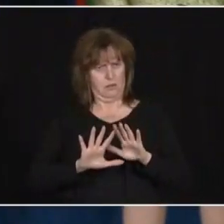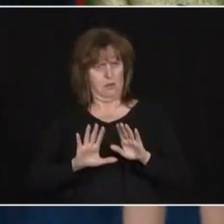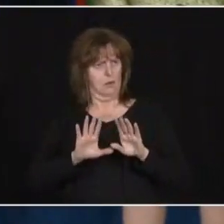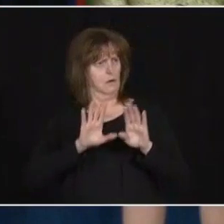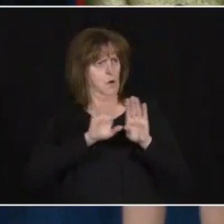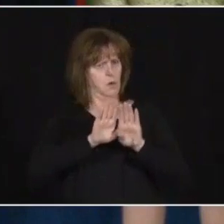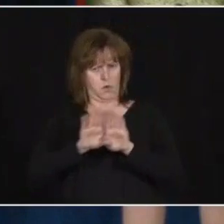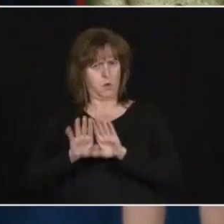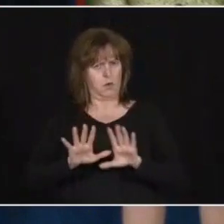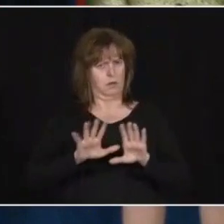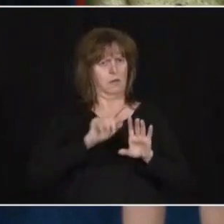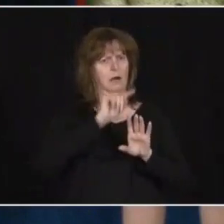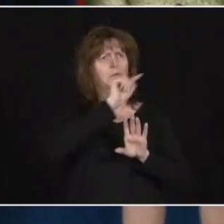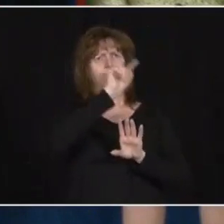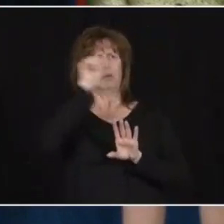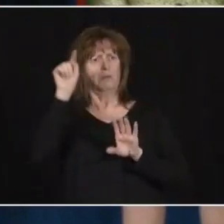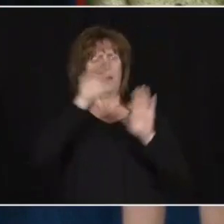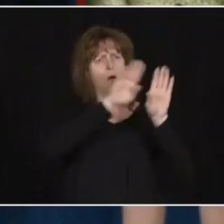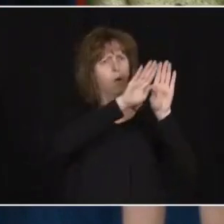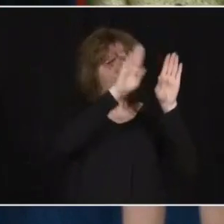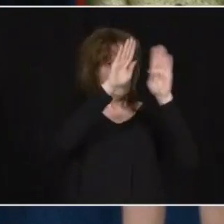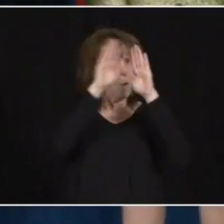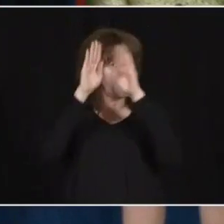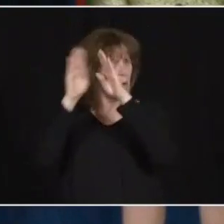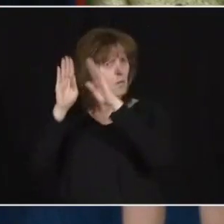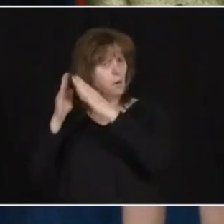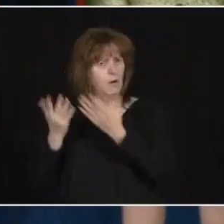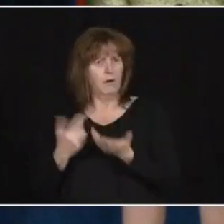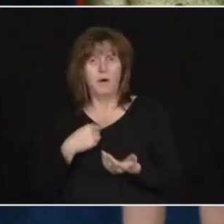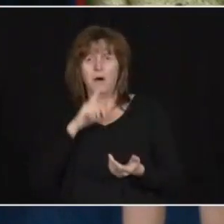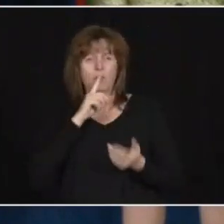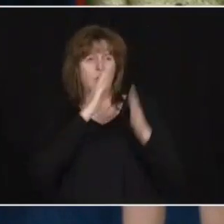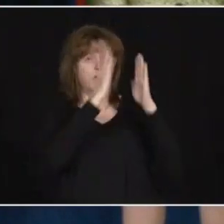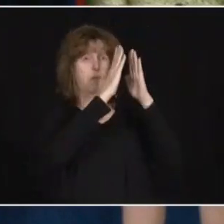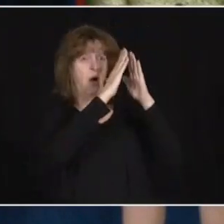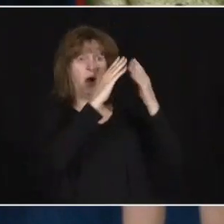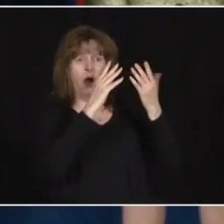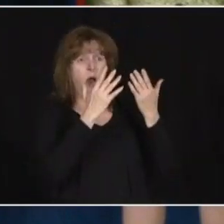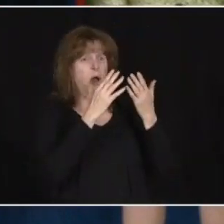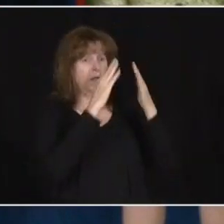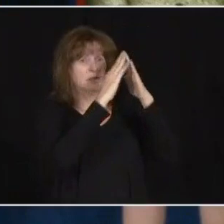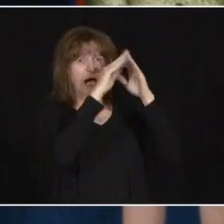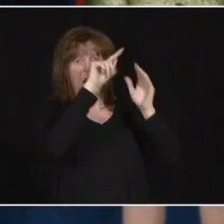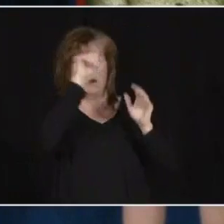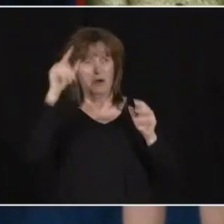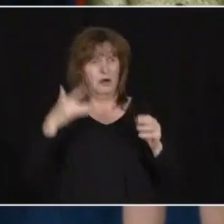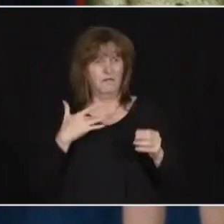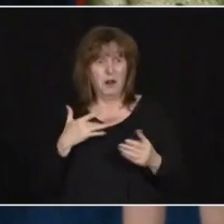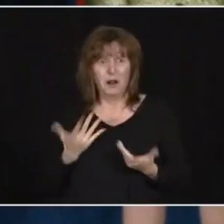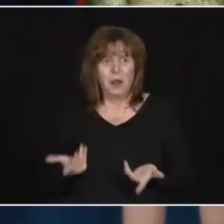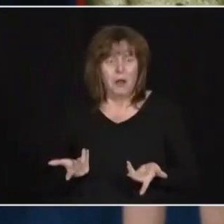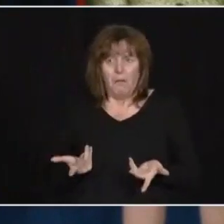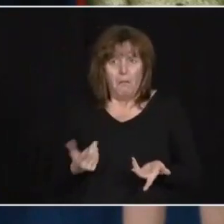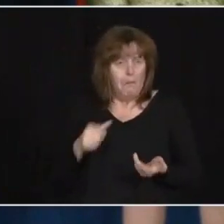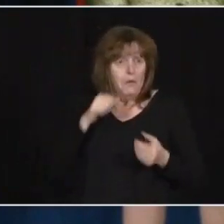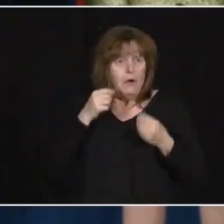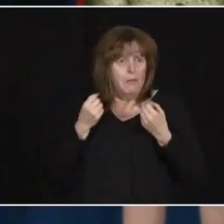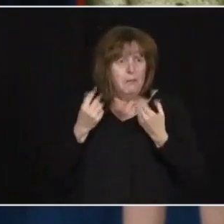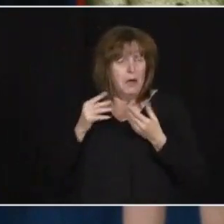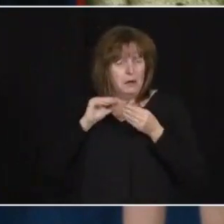shut down when the numbers where they live are much lower compared to somewhere like Toronto. Good question.